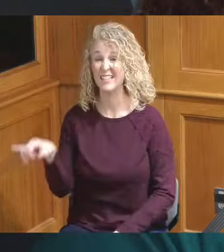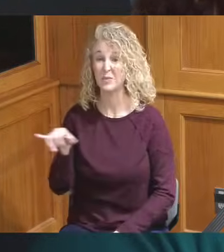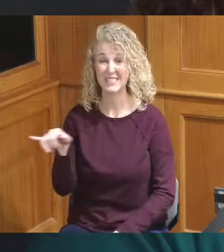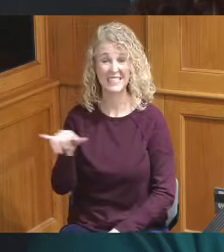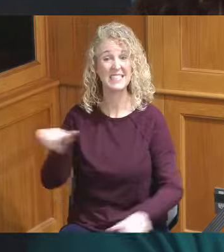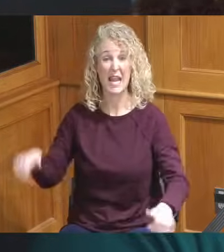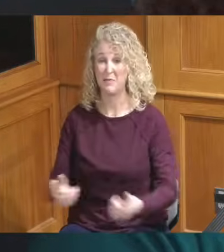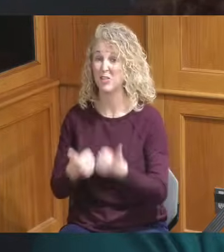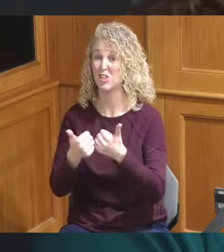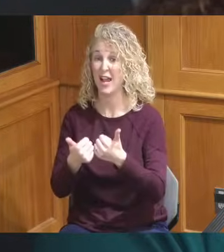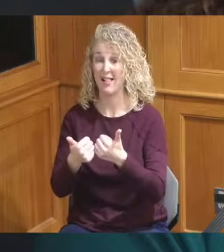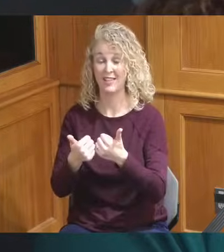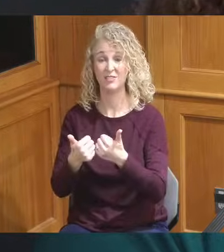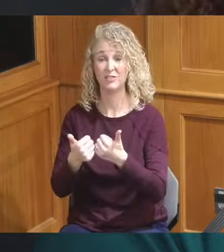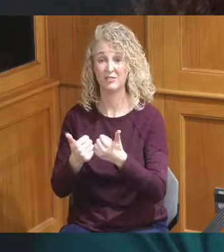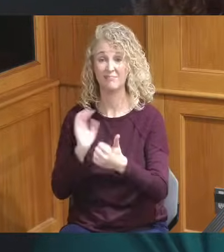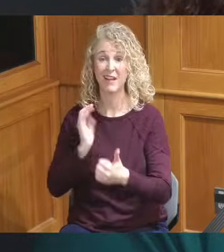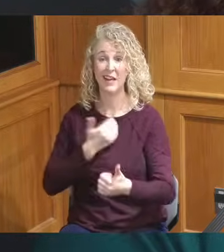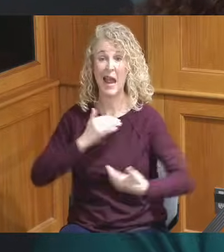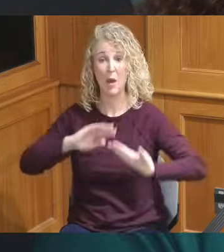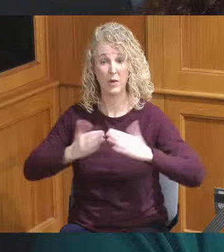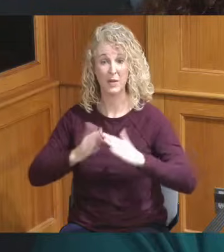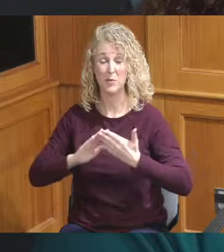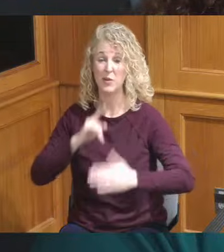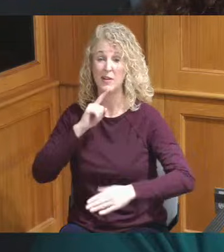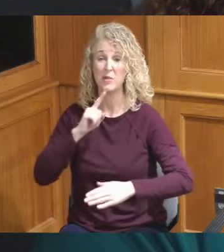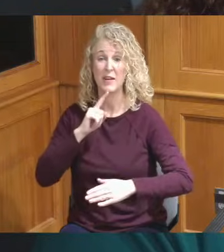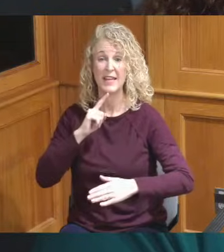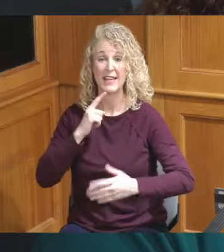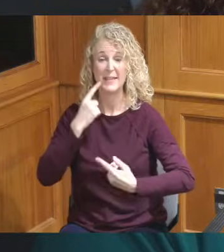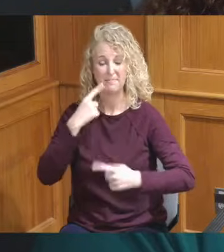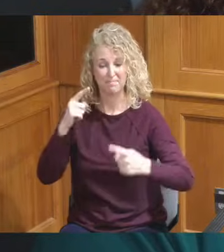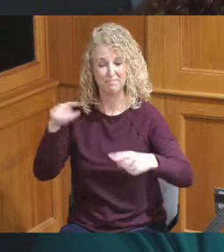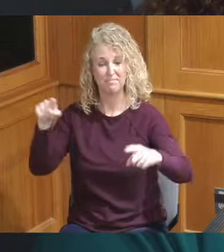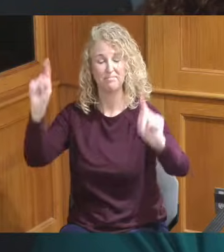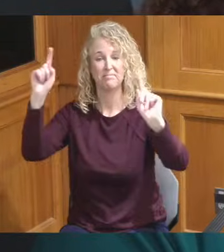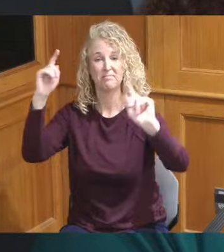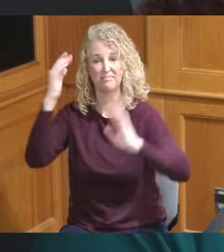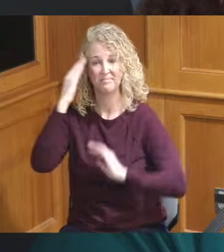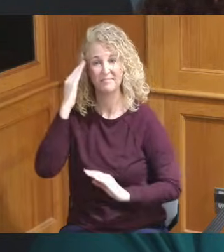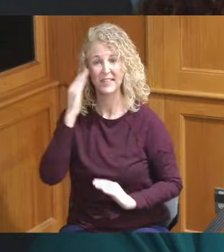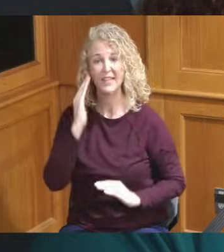we've come a long way from those days in both those departments and I know they they have